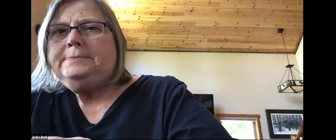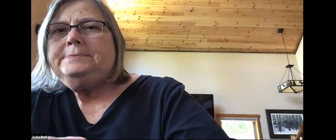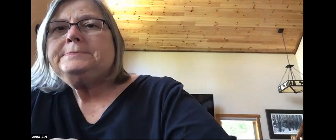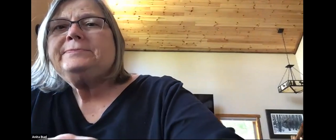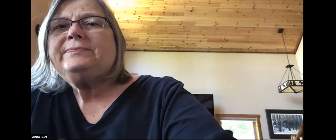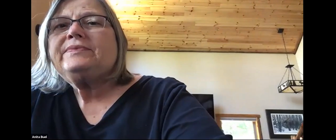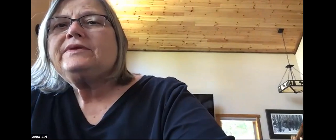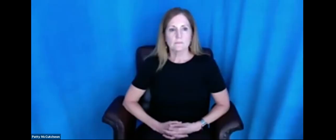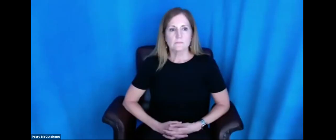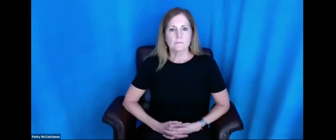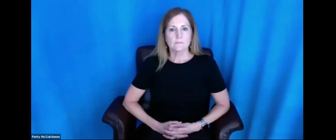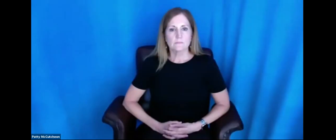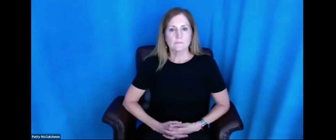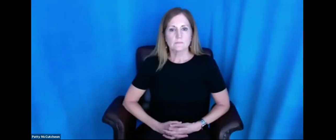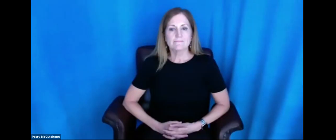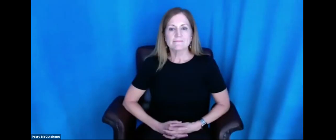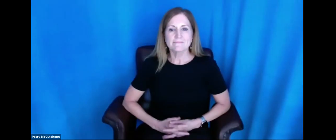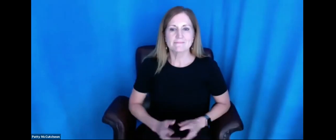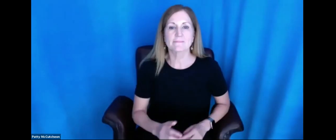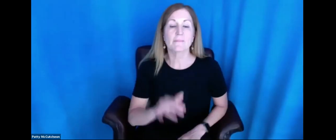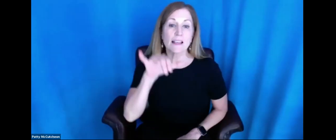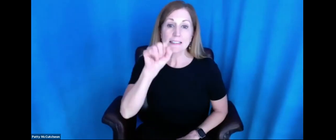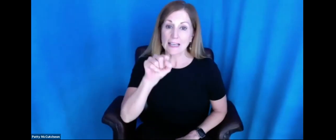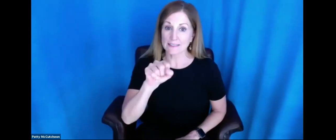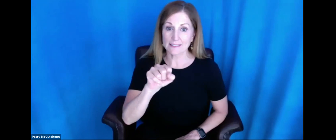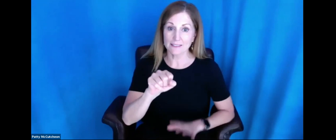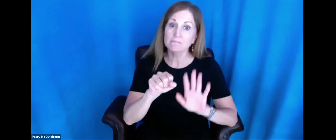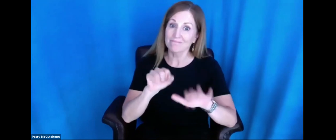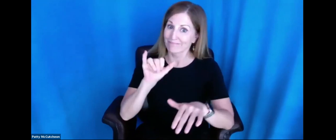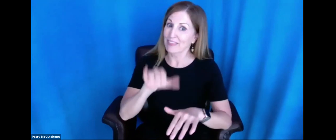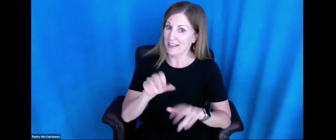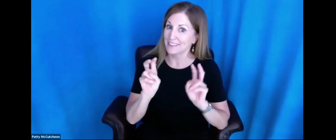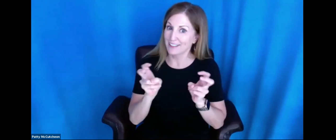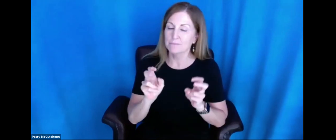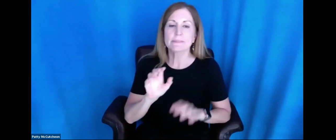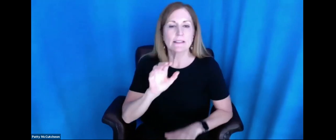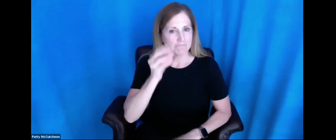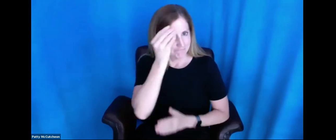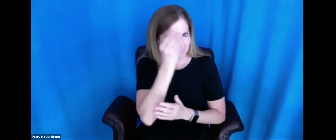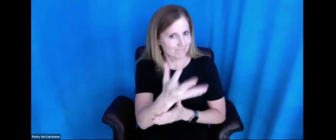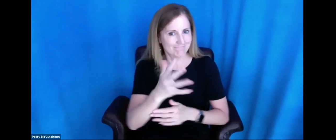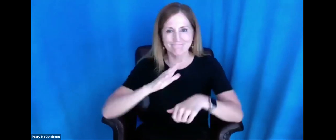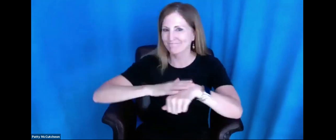Steve Simon: Yes, that is an issue. They can only mail it to the resident's house.